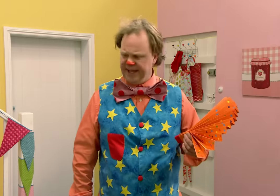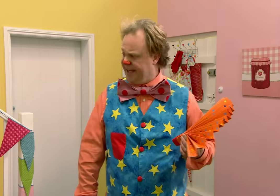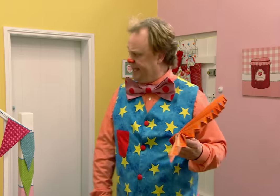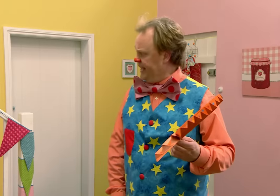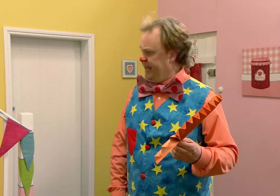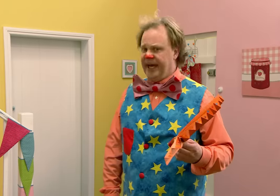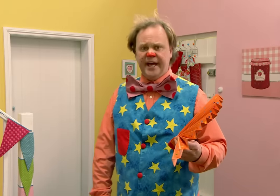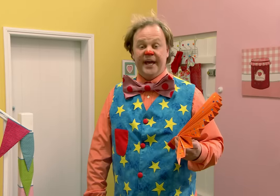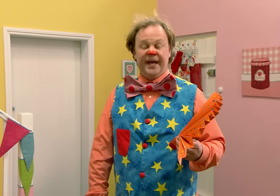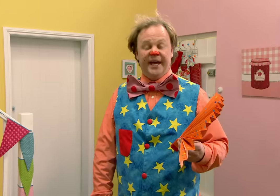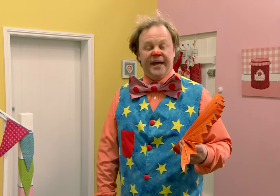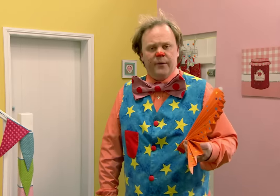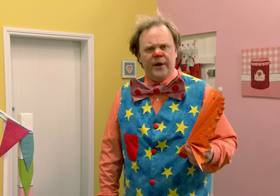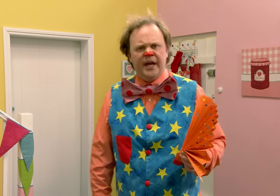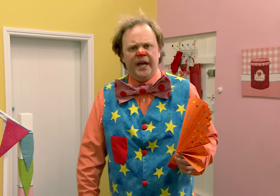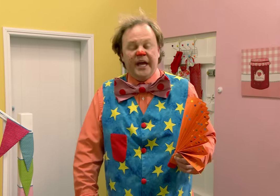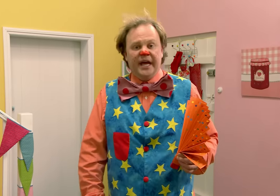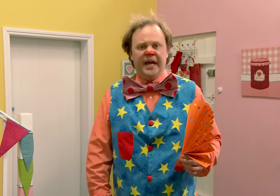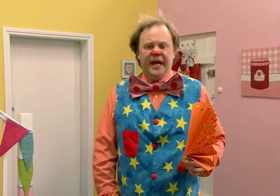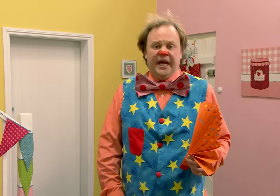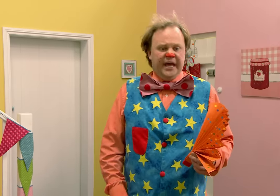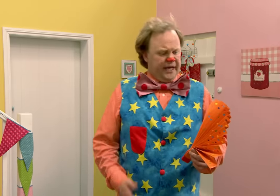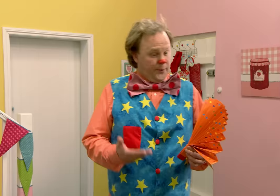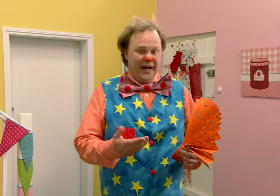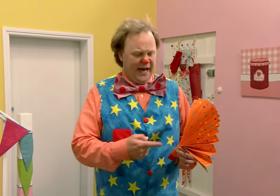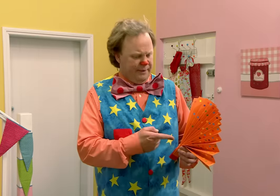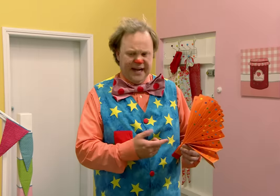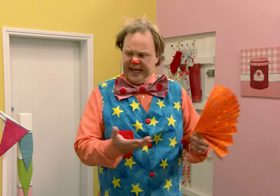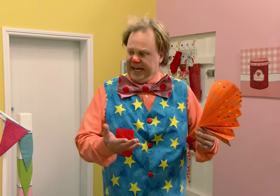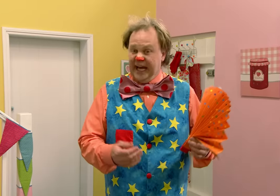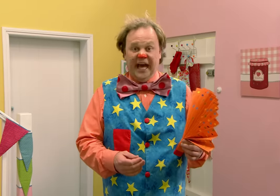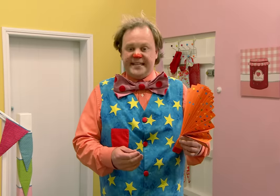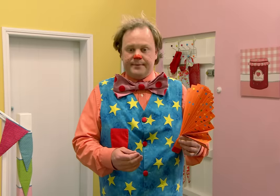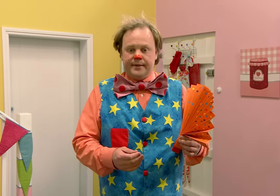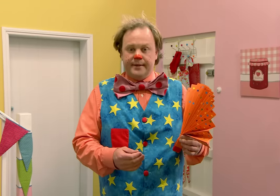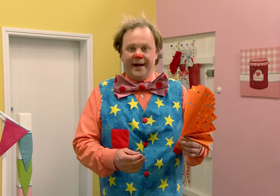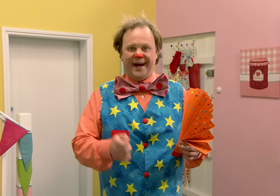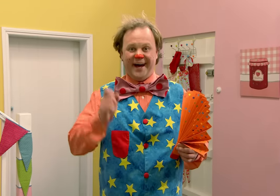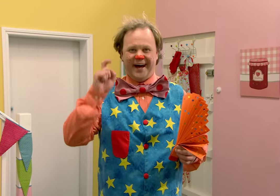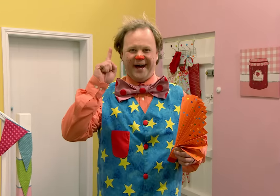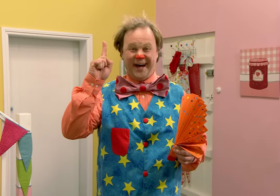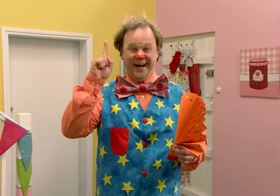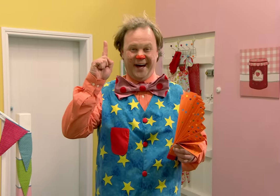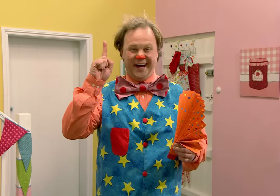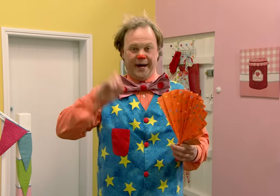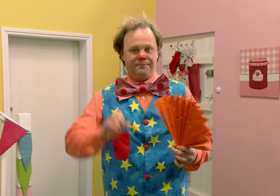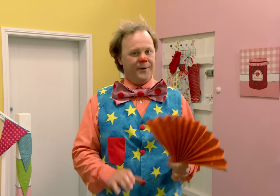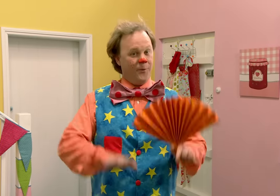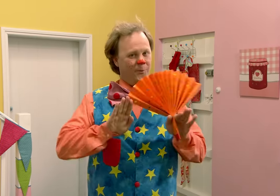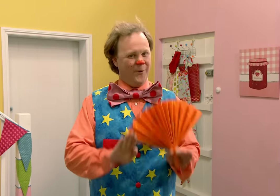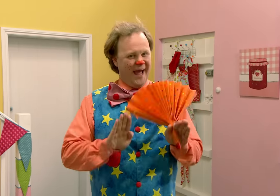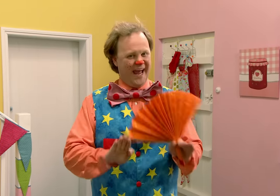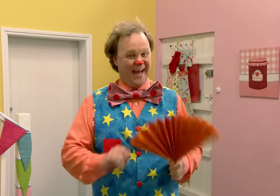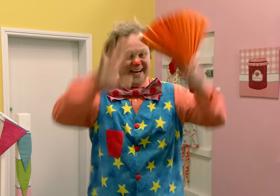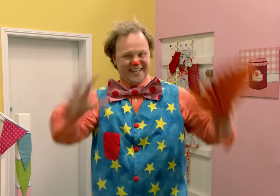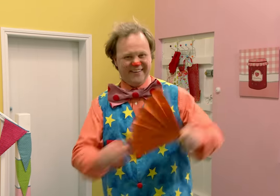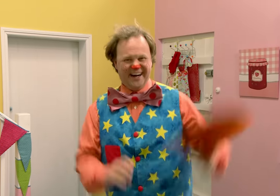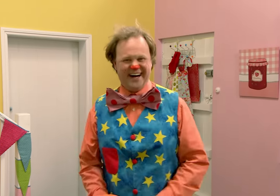oh dear what are you going to do mr tumble well i mean i aha wait